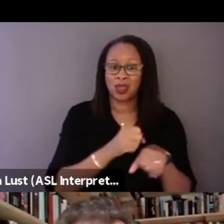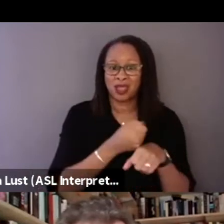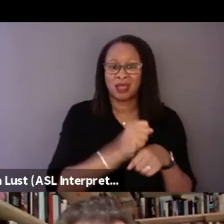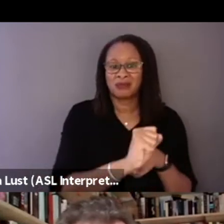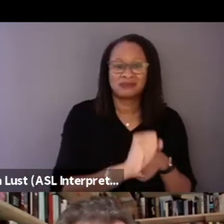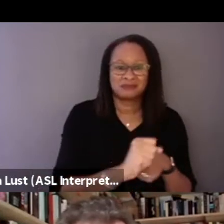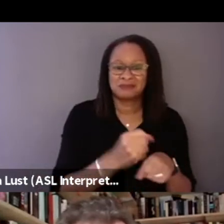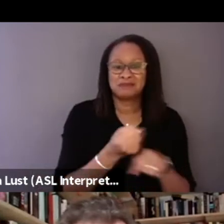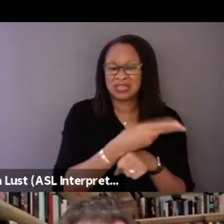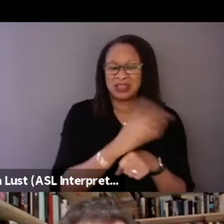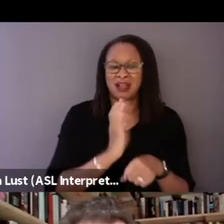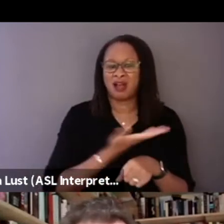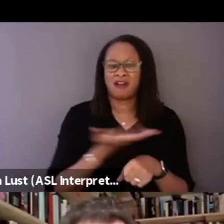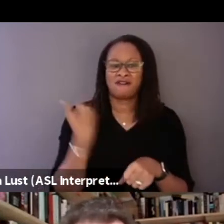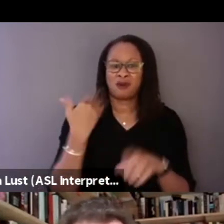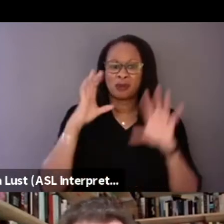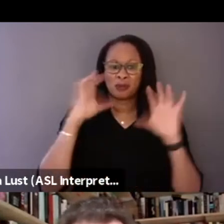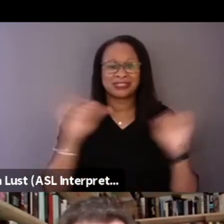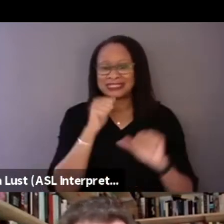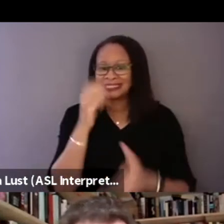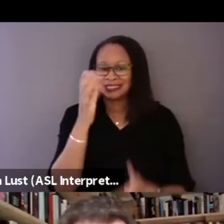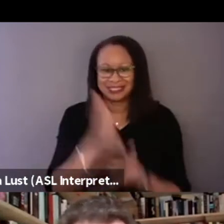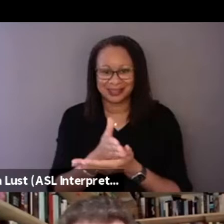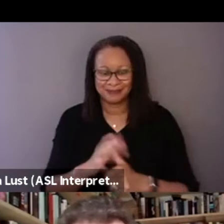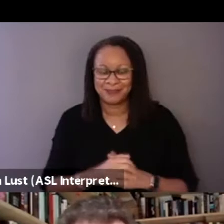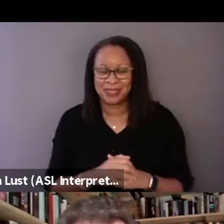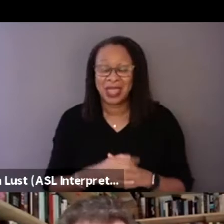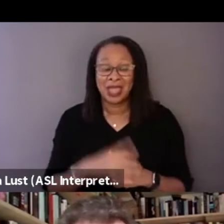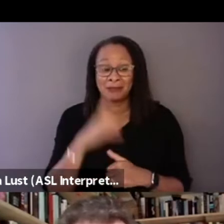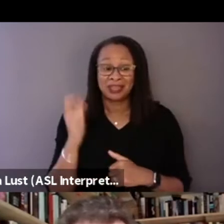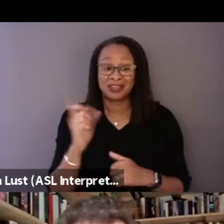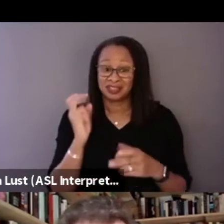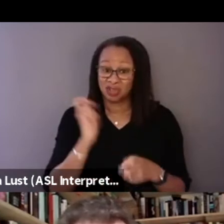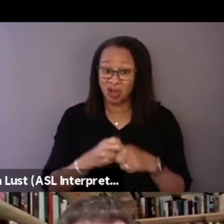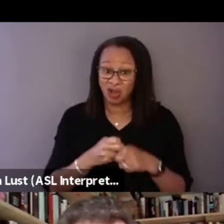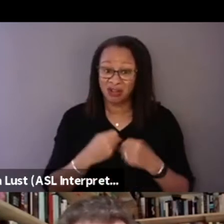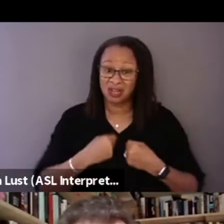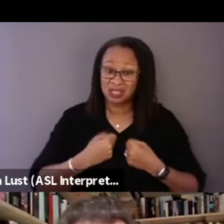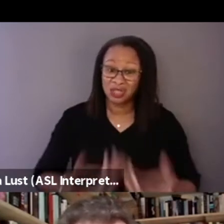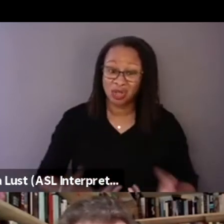and then just didn't stop. Because while it's hard and exhausting to keep going,